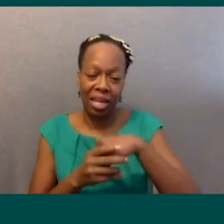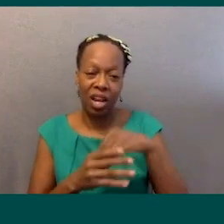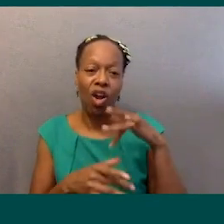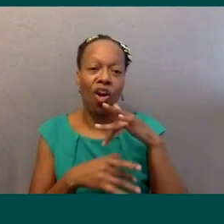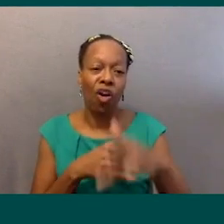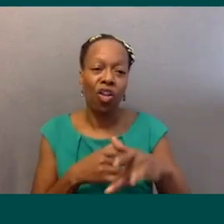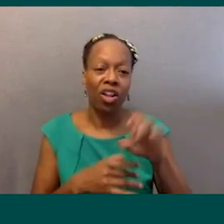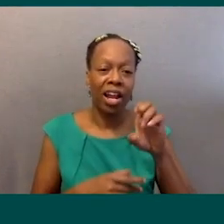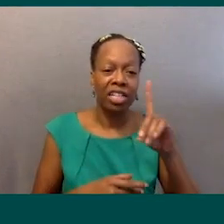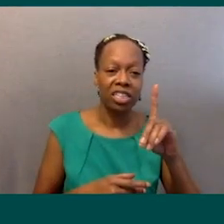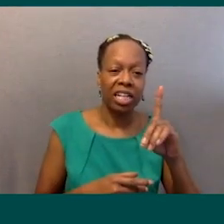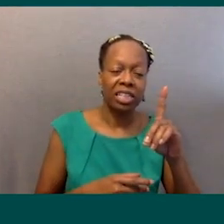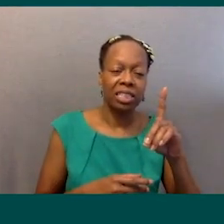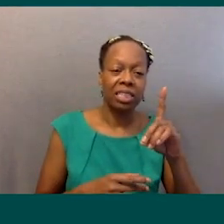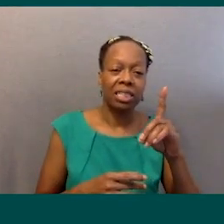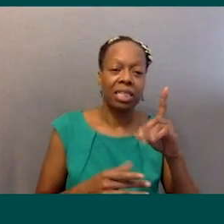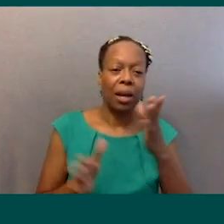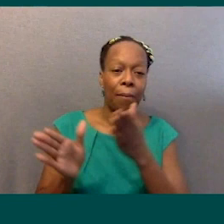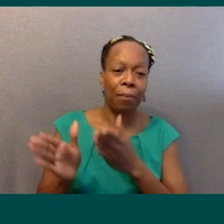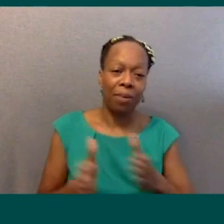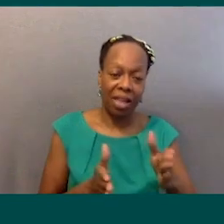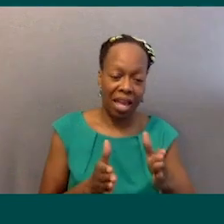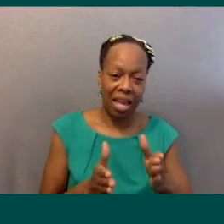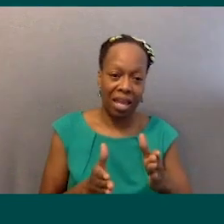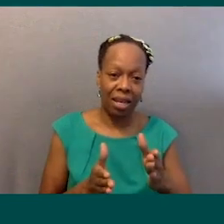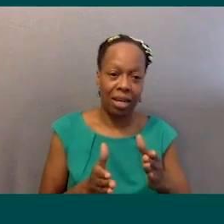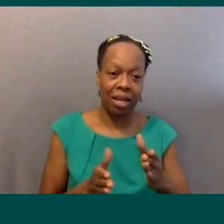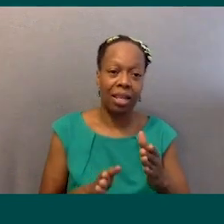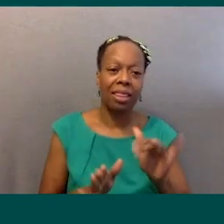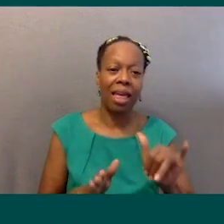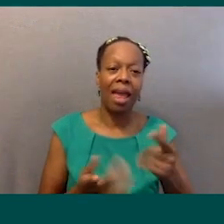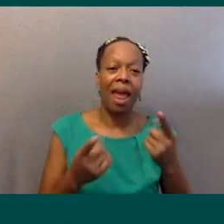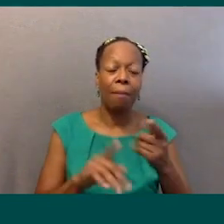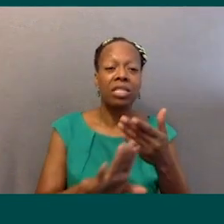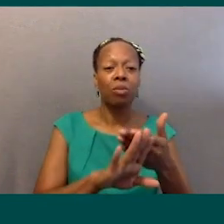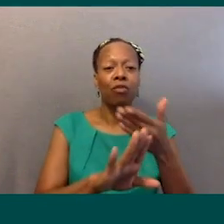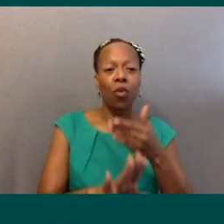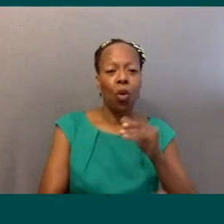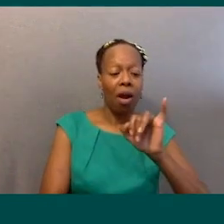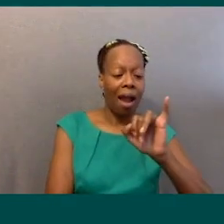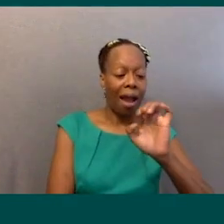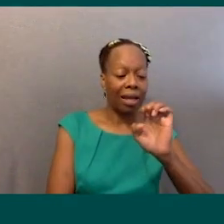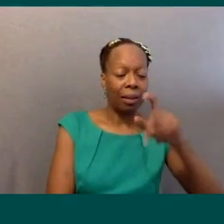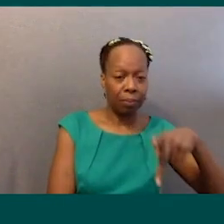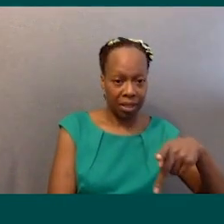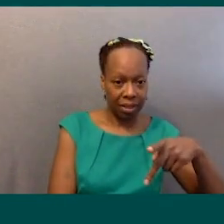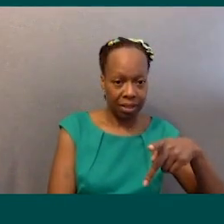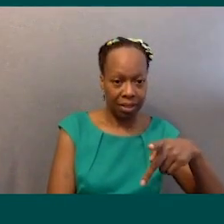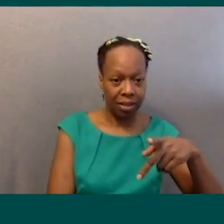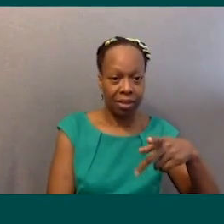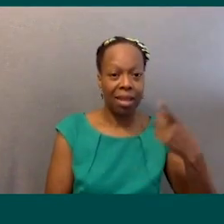which is an individual educational plan for patients who need it.